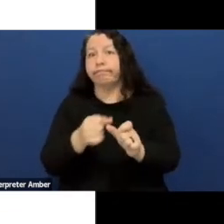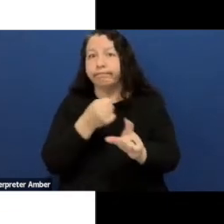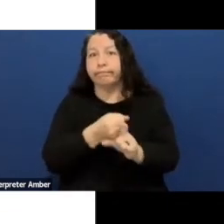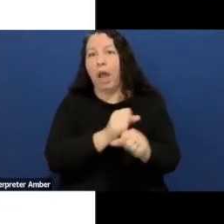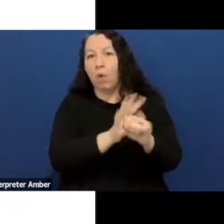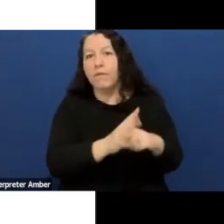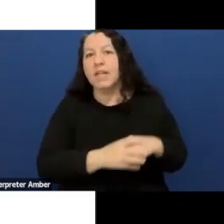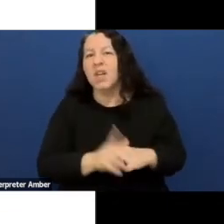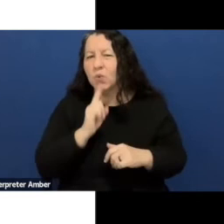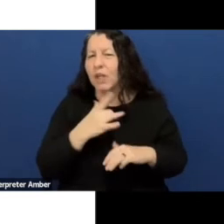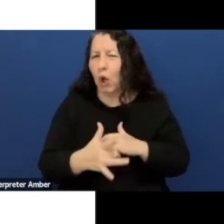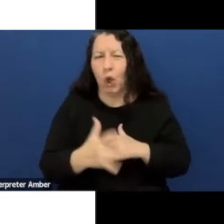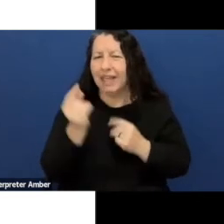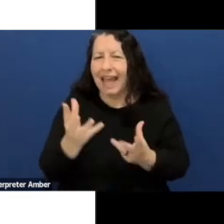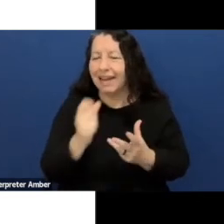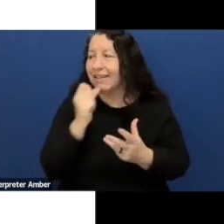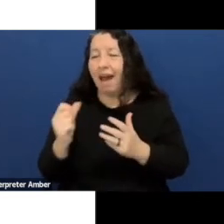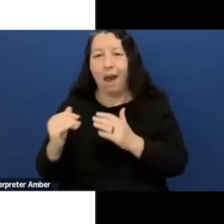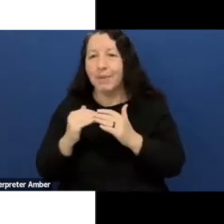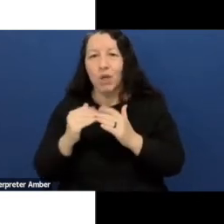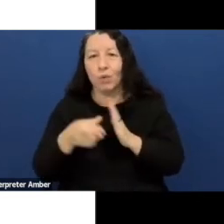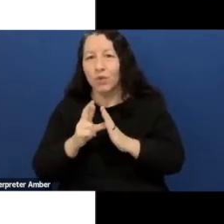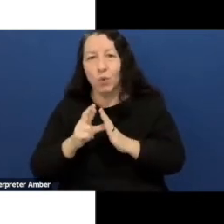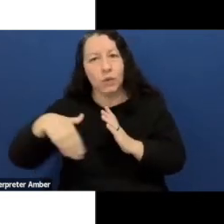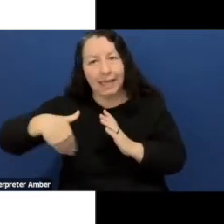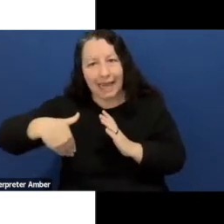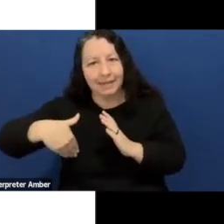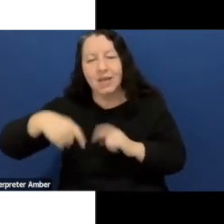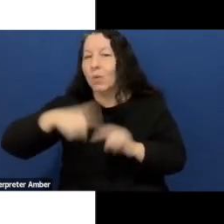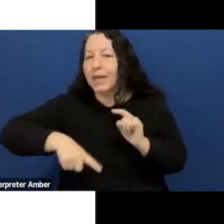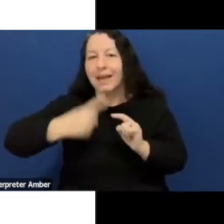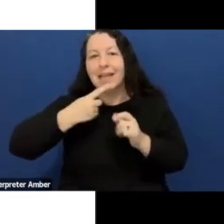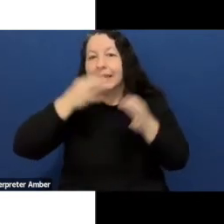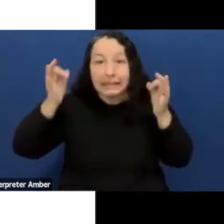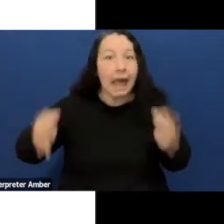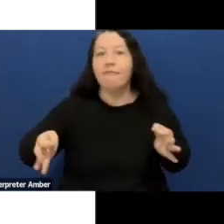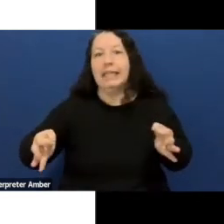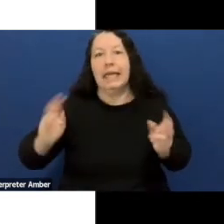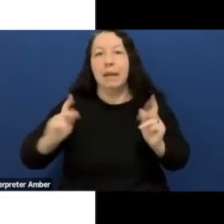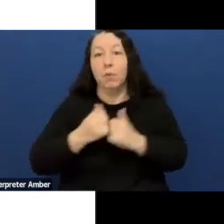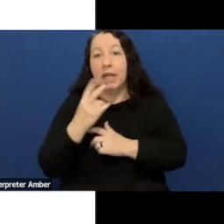levels of inflammation associated with both HIV and Long COVID. This is really preliminary